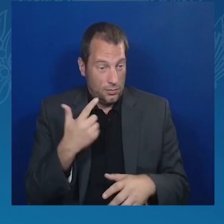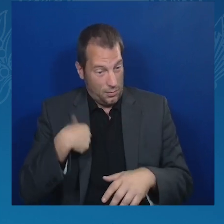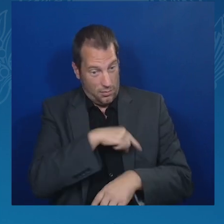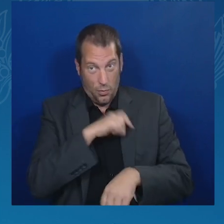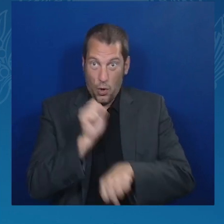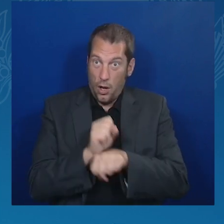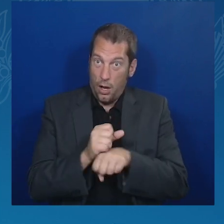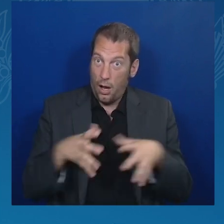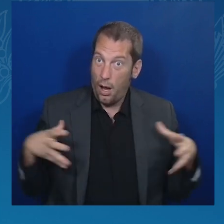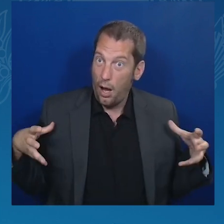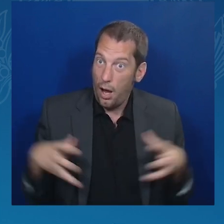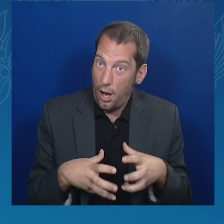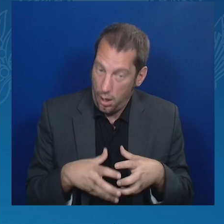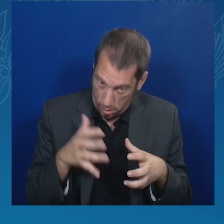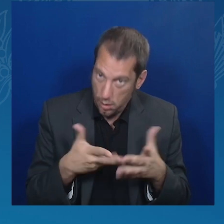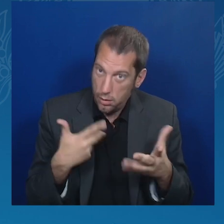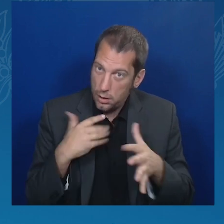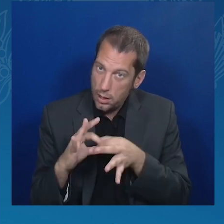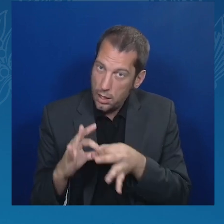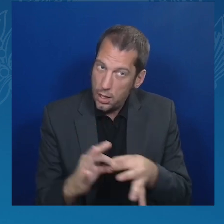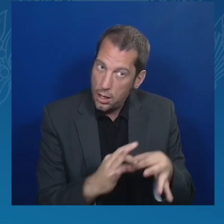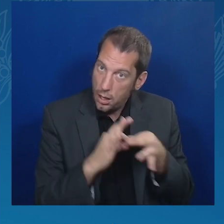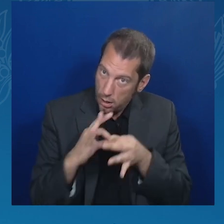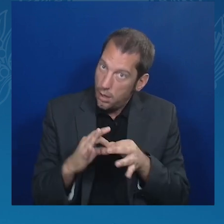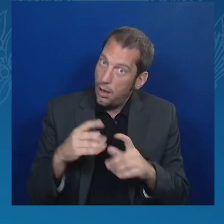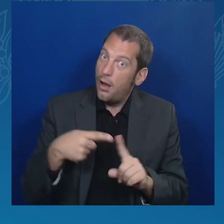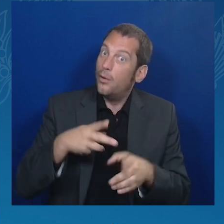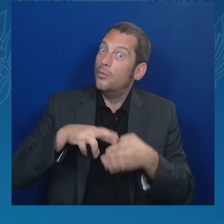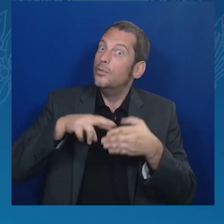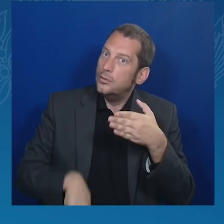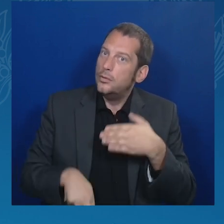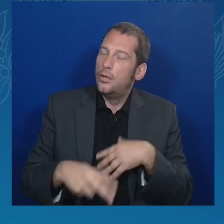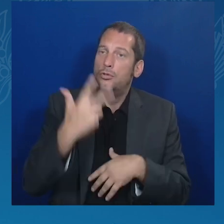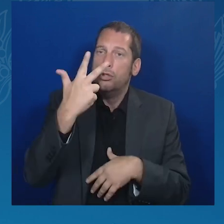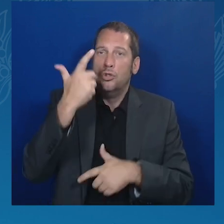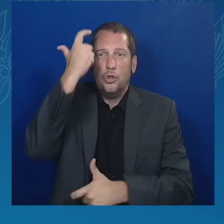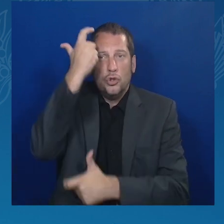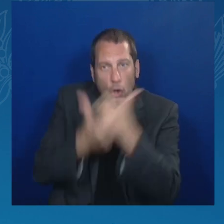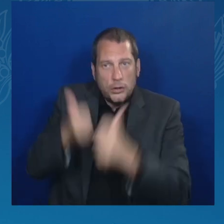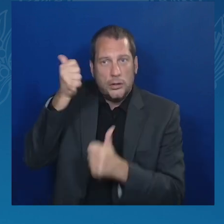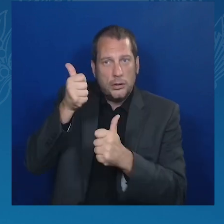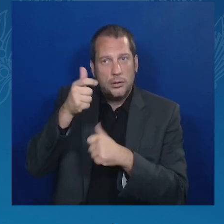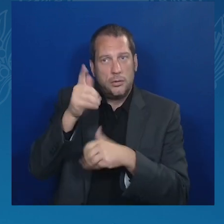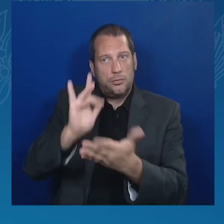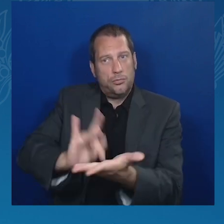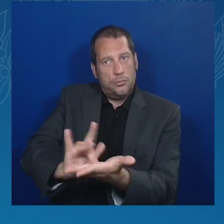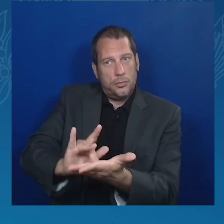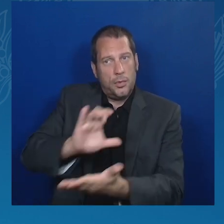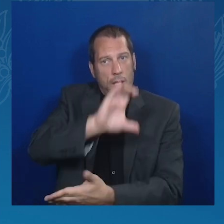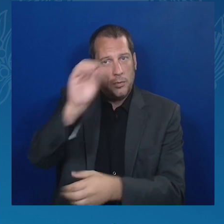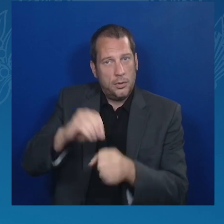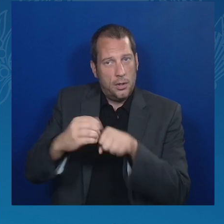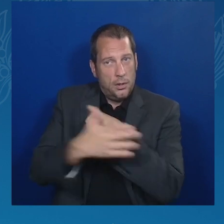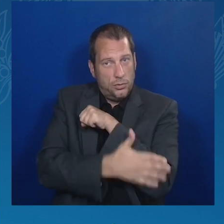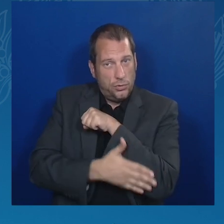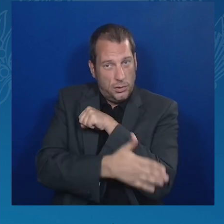are capping the cost of asthma inhalers from hundreds of dollars each to just $35 each.